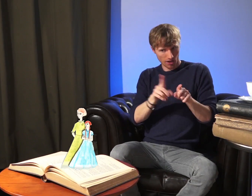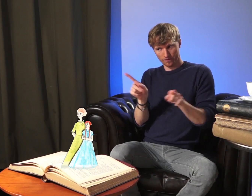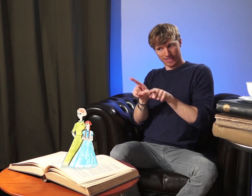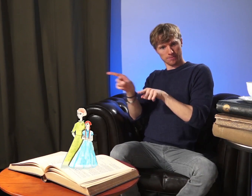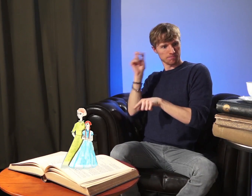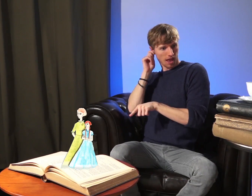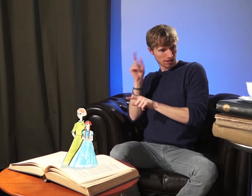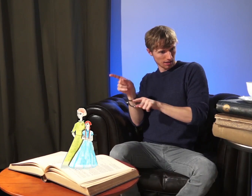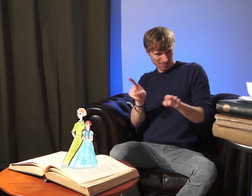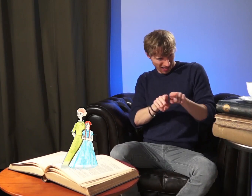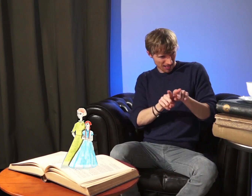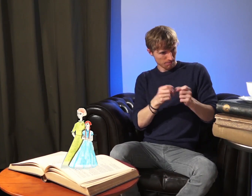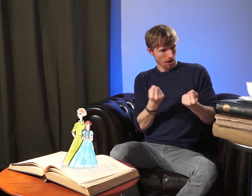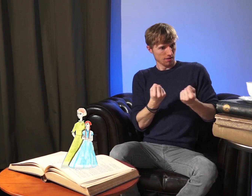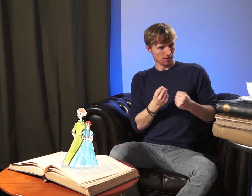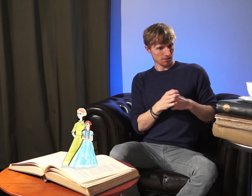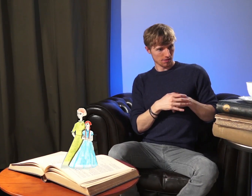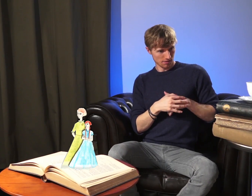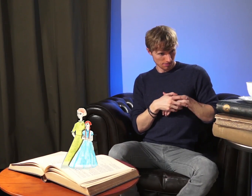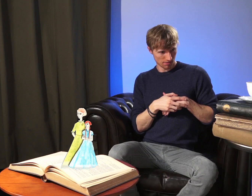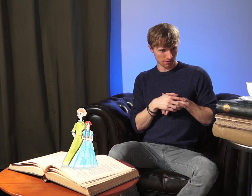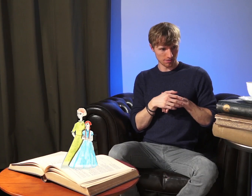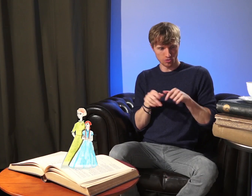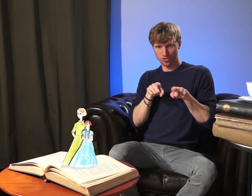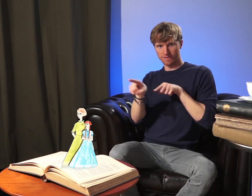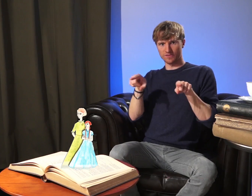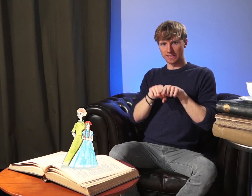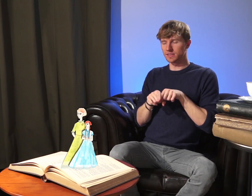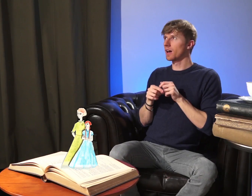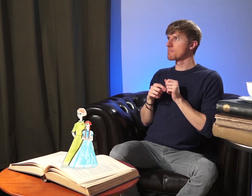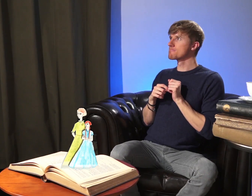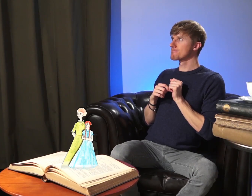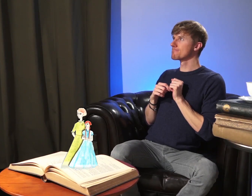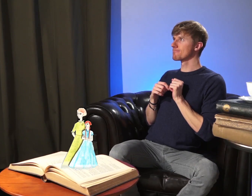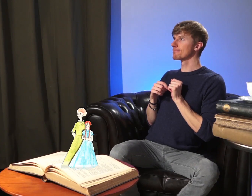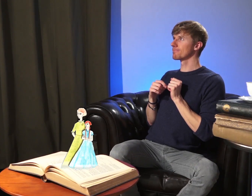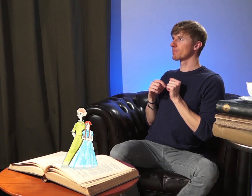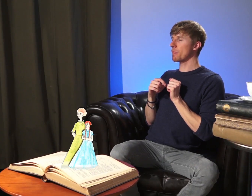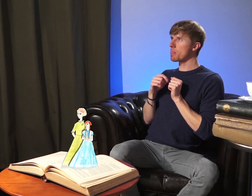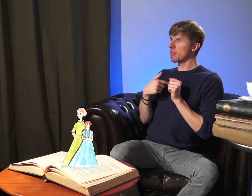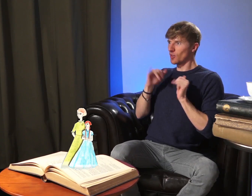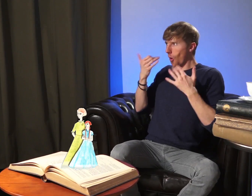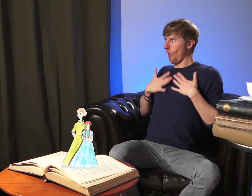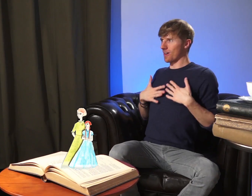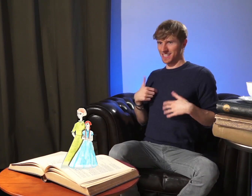and do everything just as your sister did." The step-sister liked the idea of having that much gold.